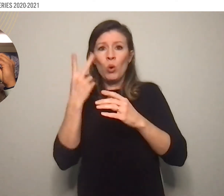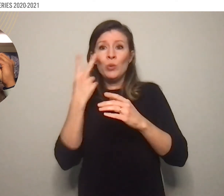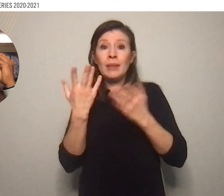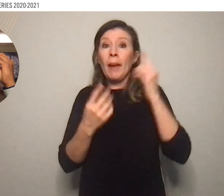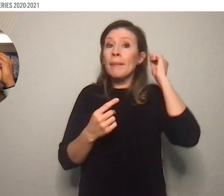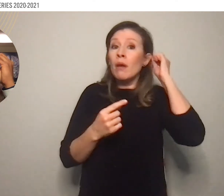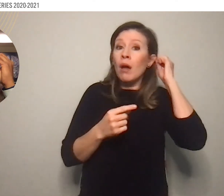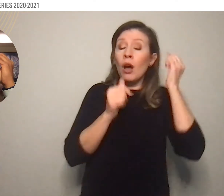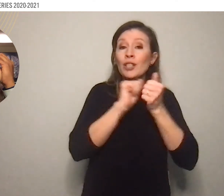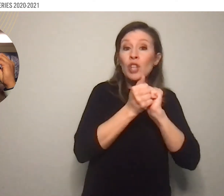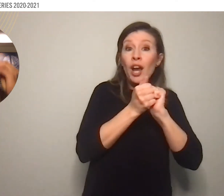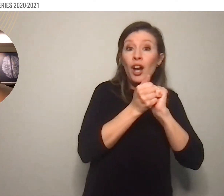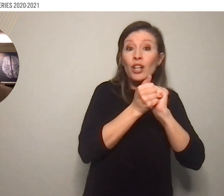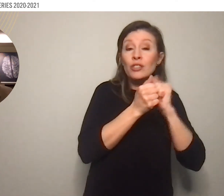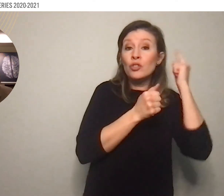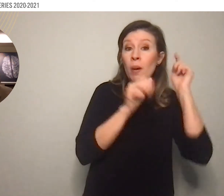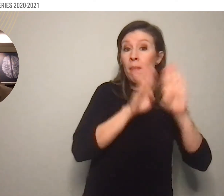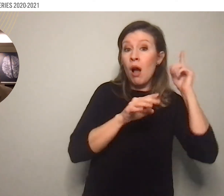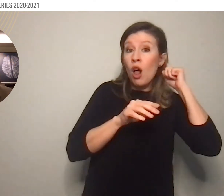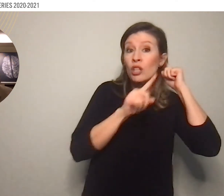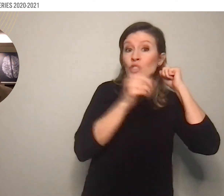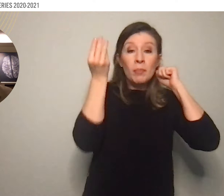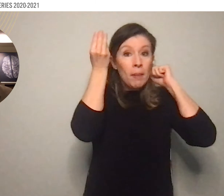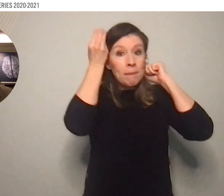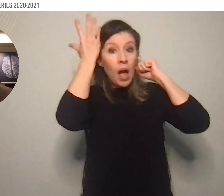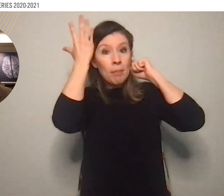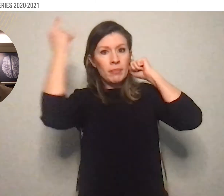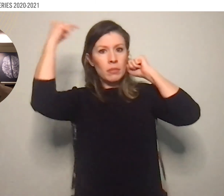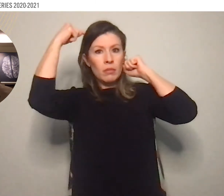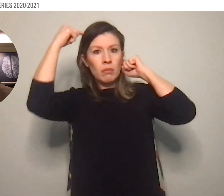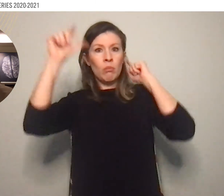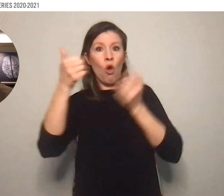cause some modified activation but show up and be visualized someplace else. And